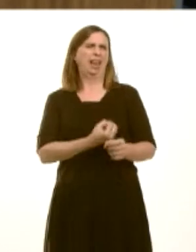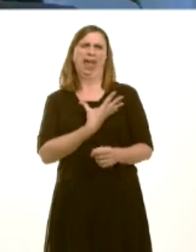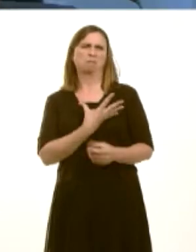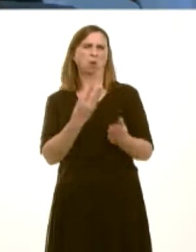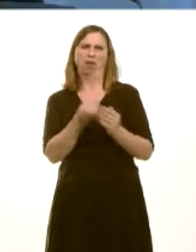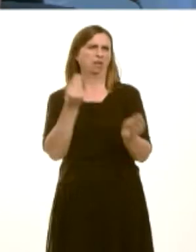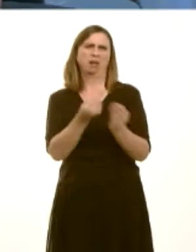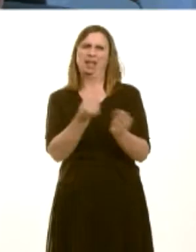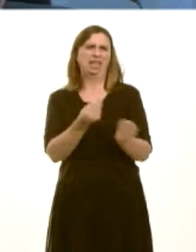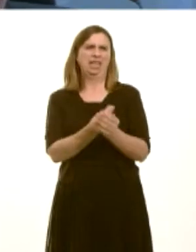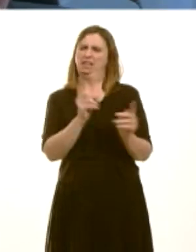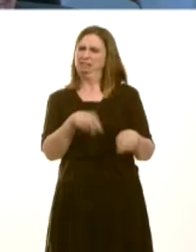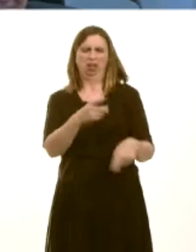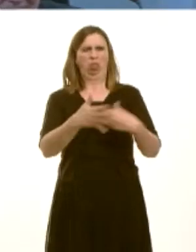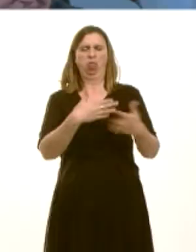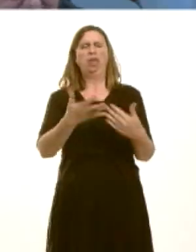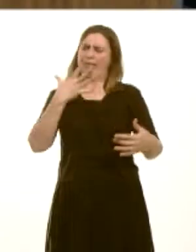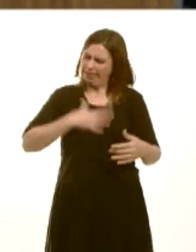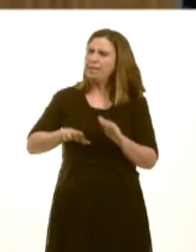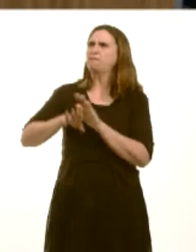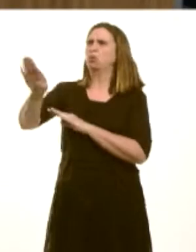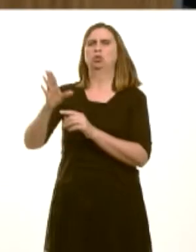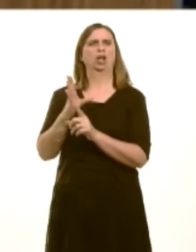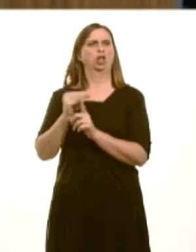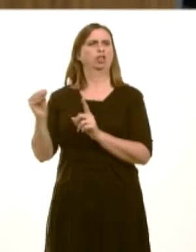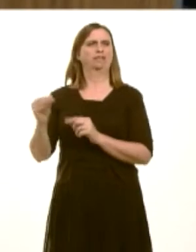want a future, you need the Conservatives. Carwyn Jones: Well, the leader of the opposition